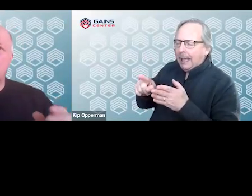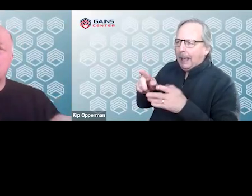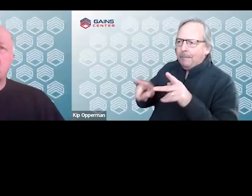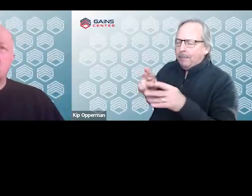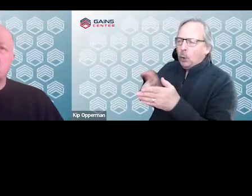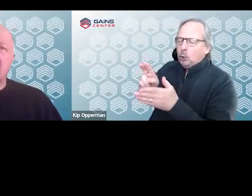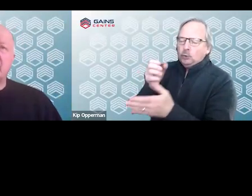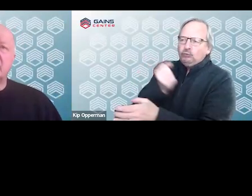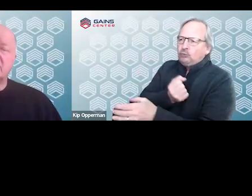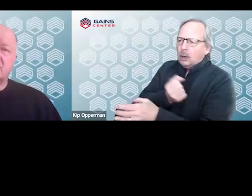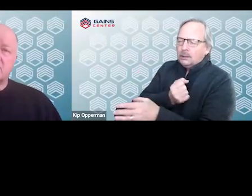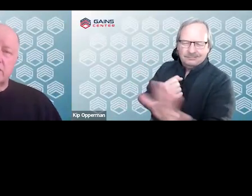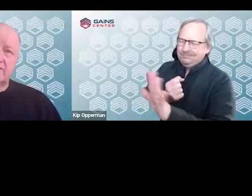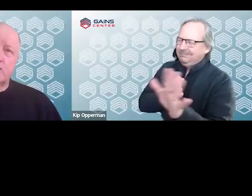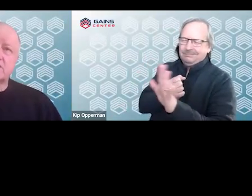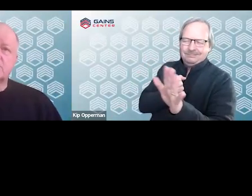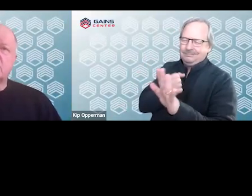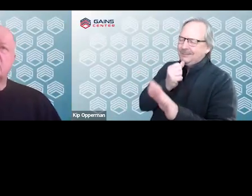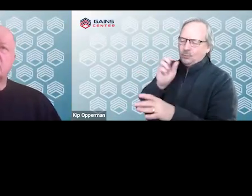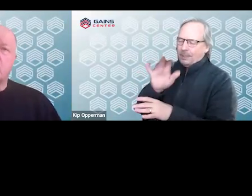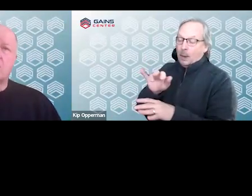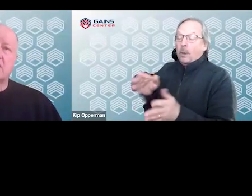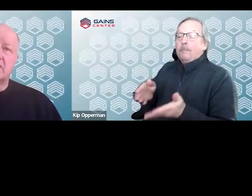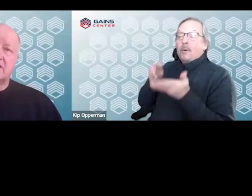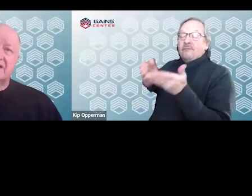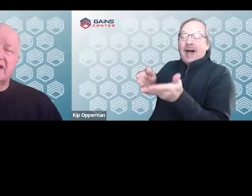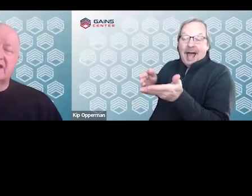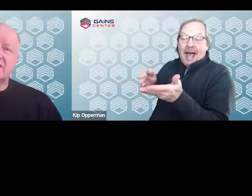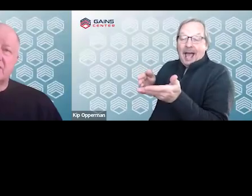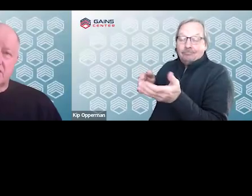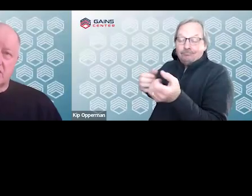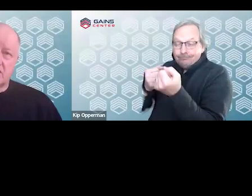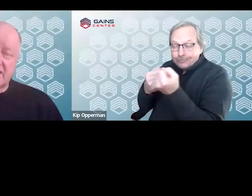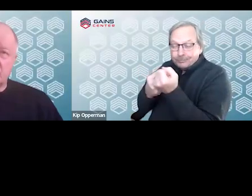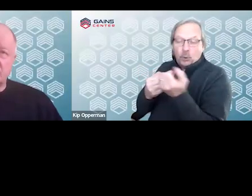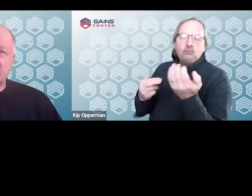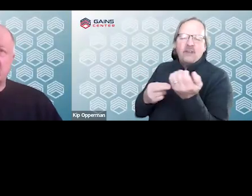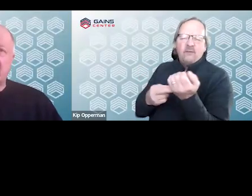We're providing reinforcement for negative urine samples.